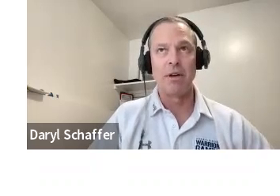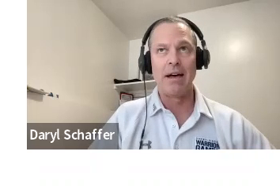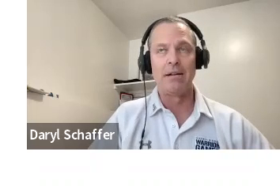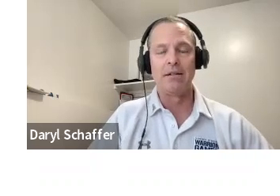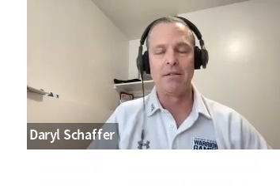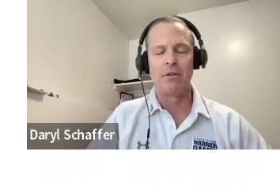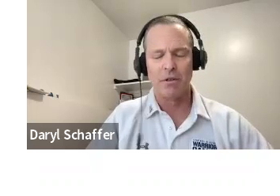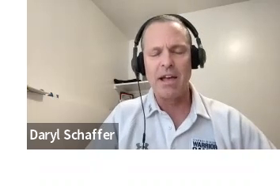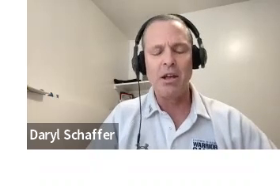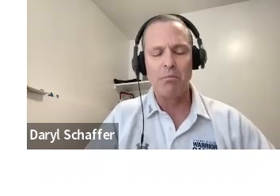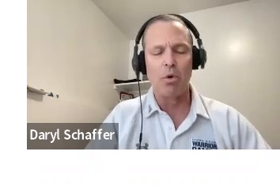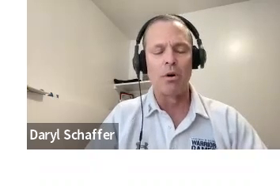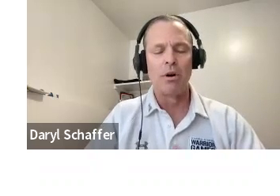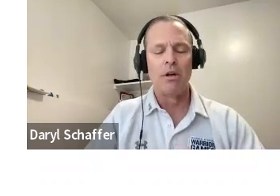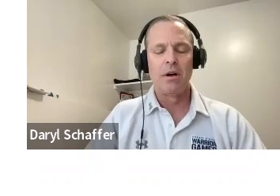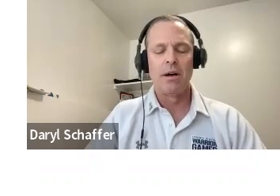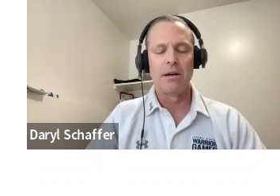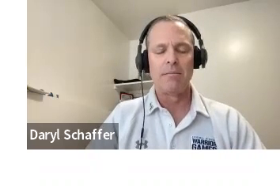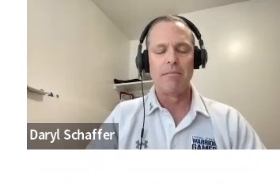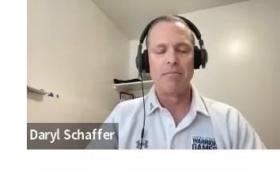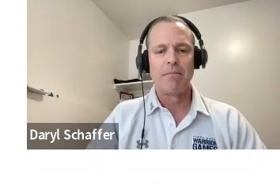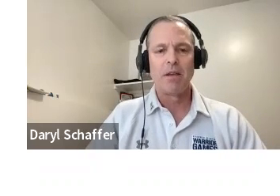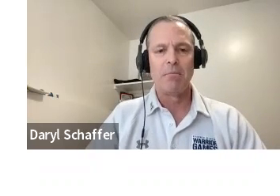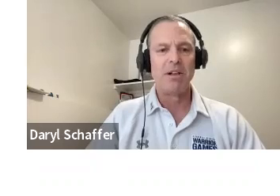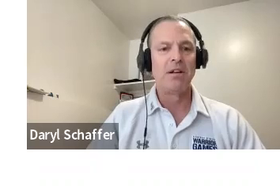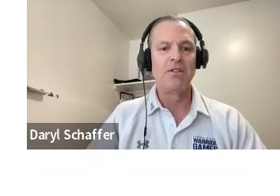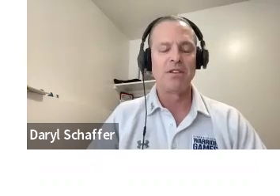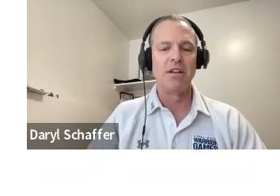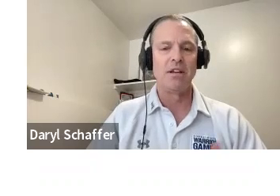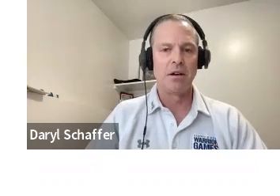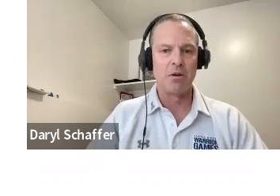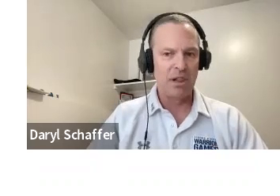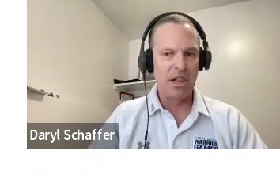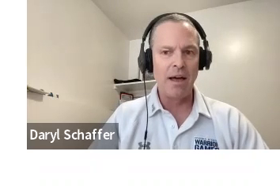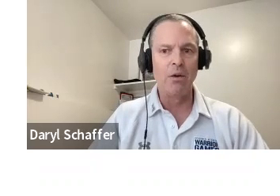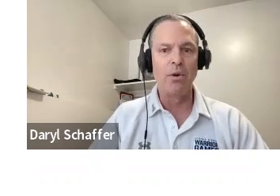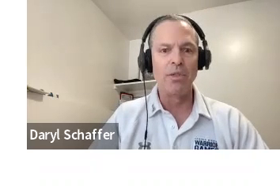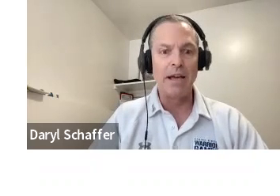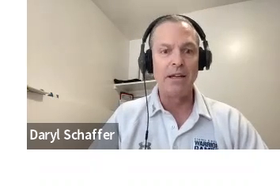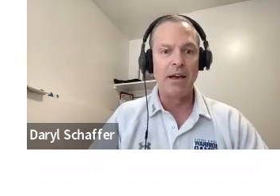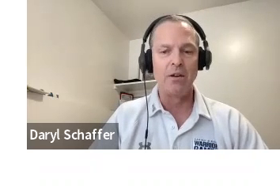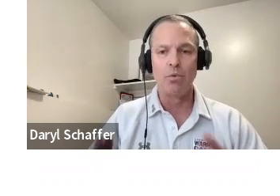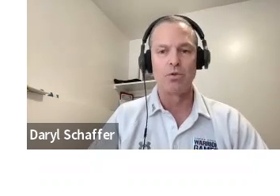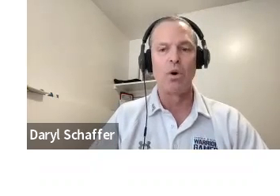and what you're saying for a lot of it,